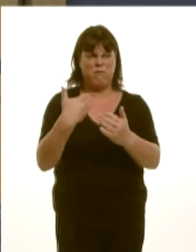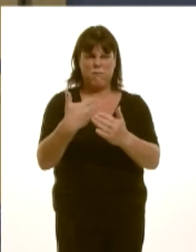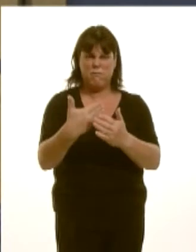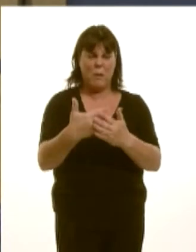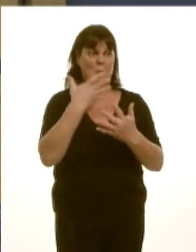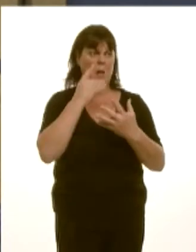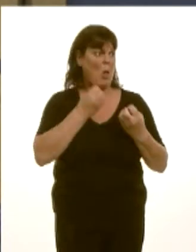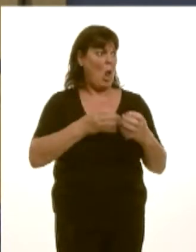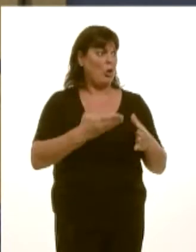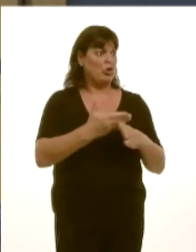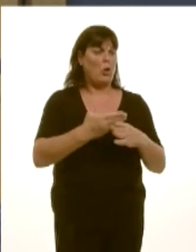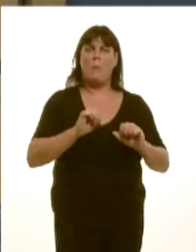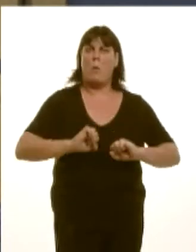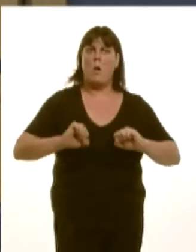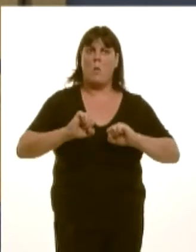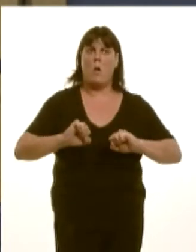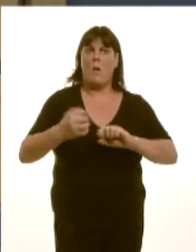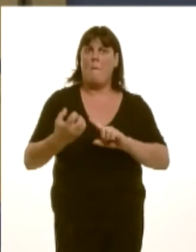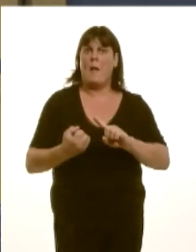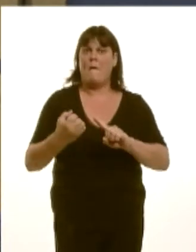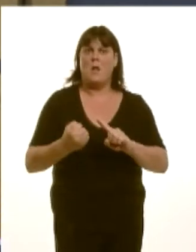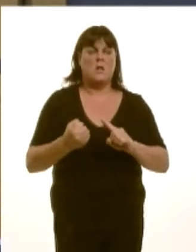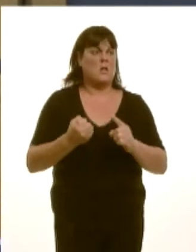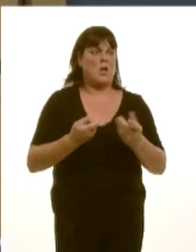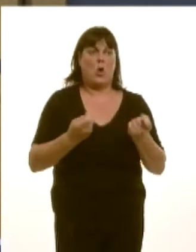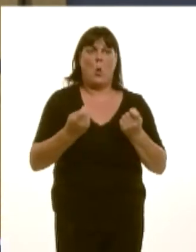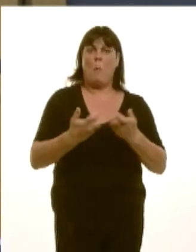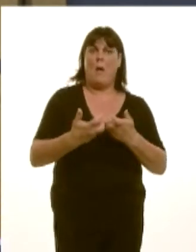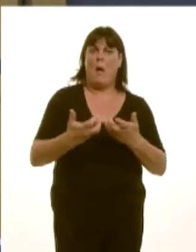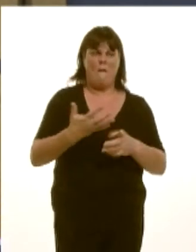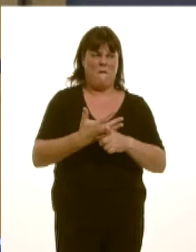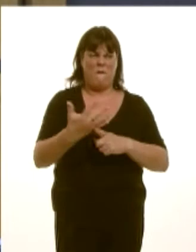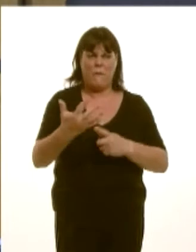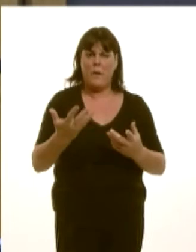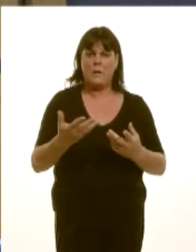We know that this will hit 15,000 people in Wales every month, including some 500 of my